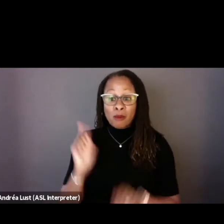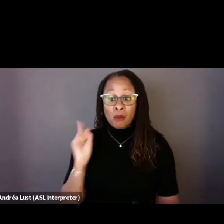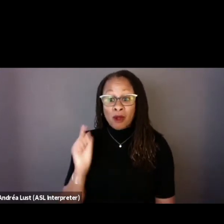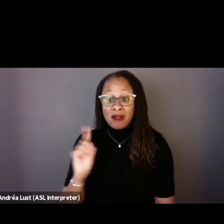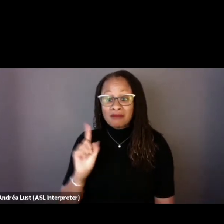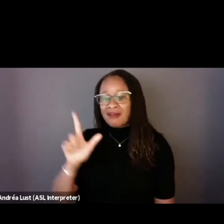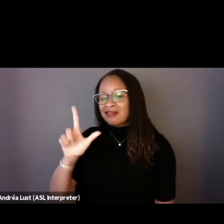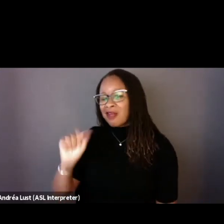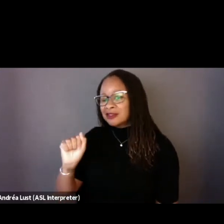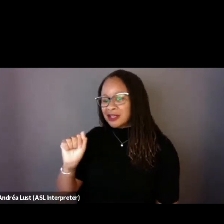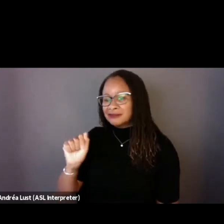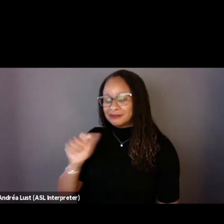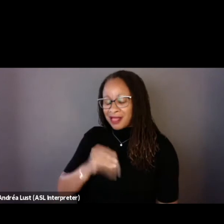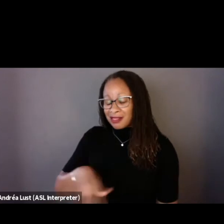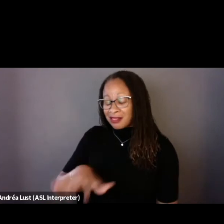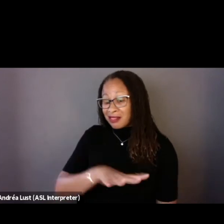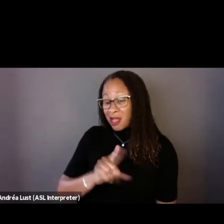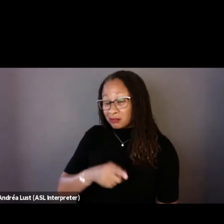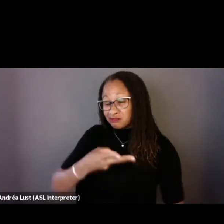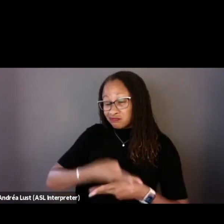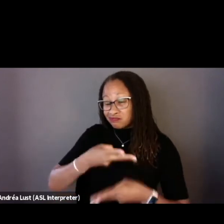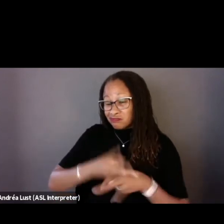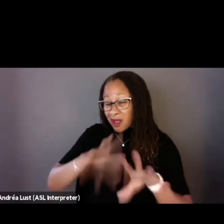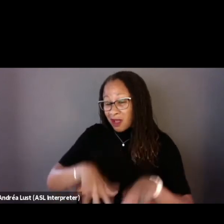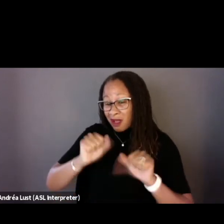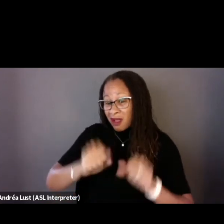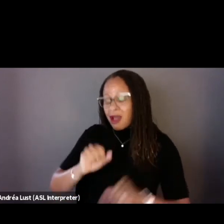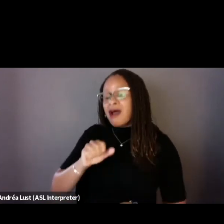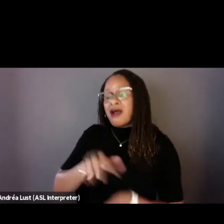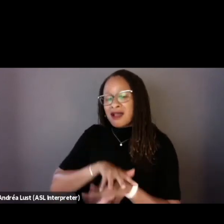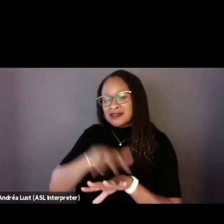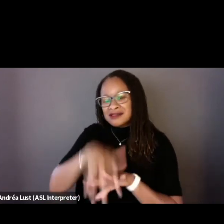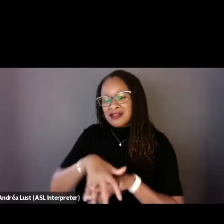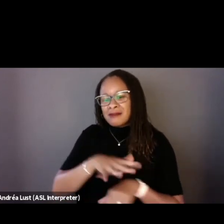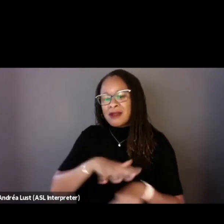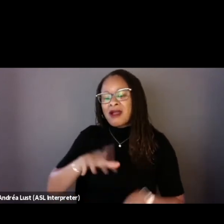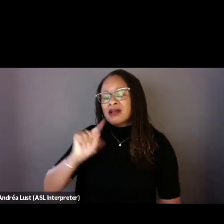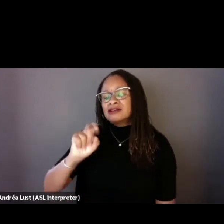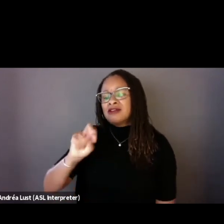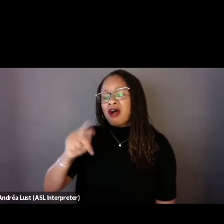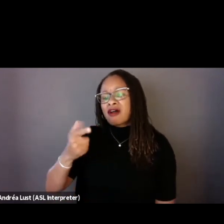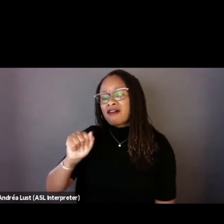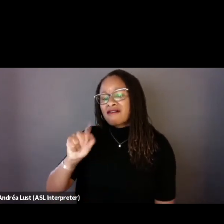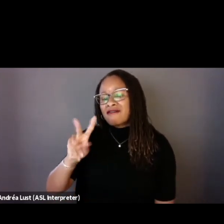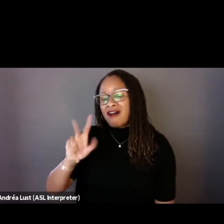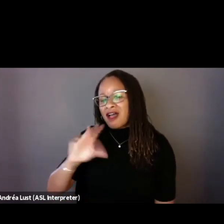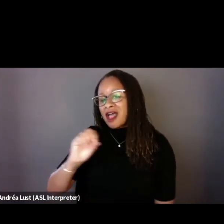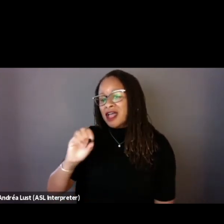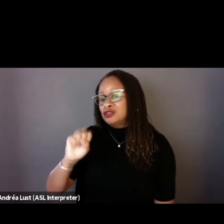on the unceded land of the Tongva and Chumash people who have been stewards of this land for generations.